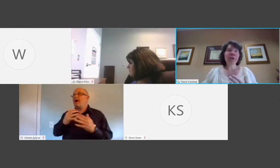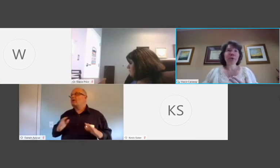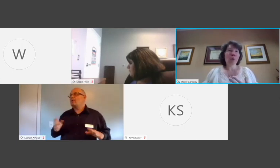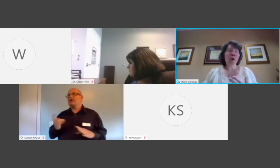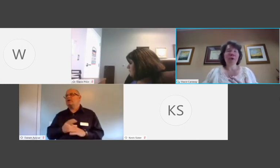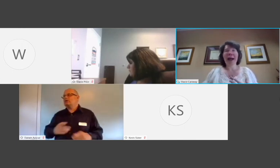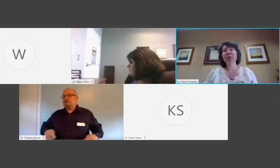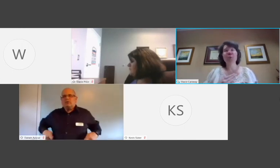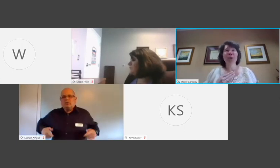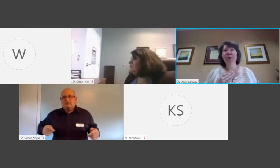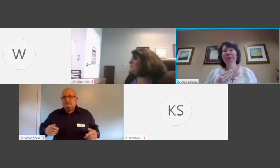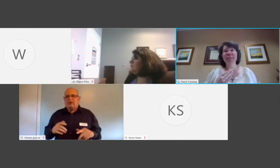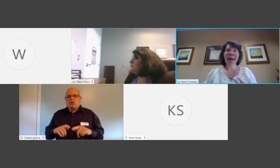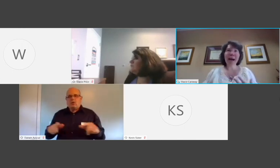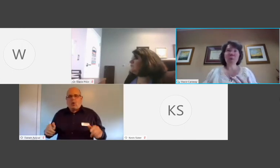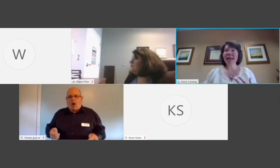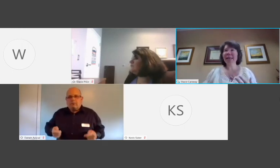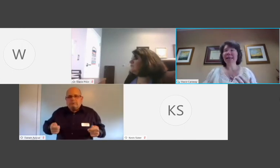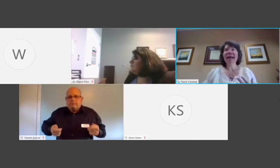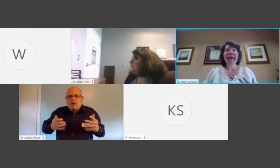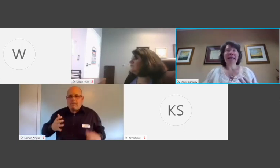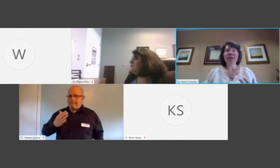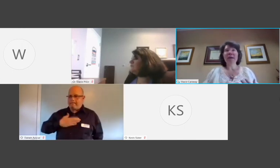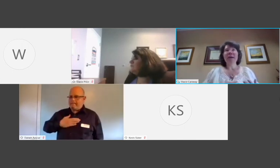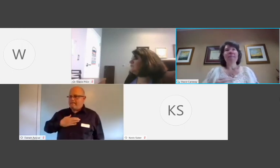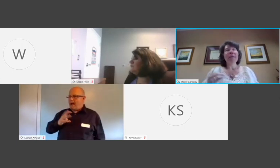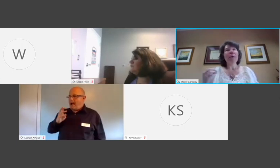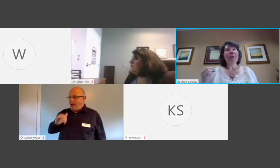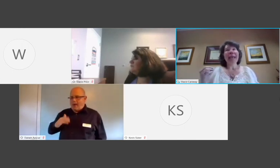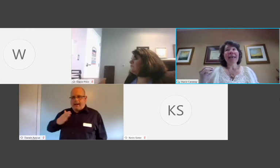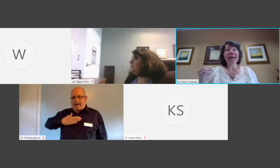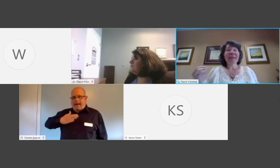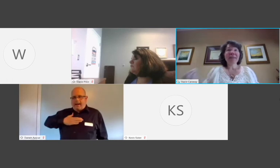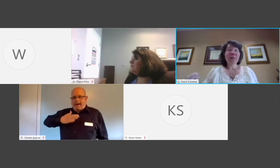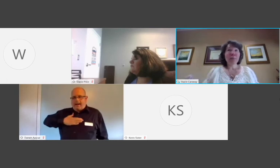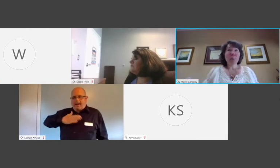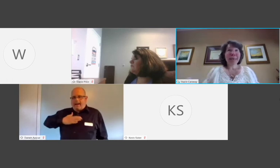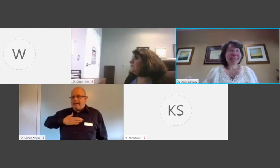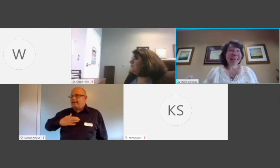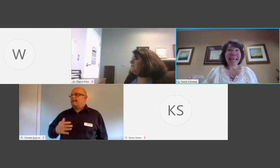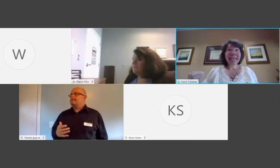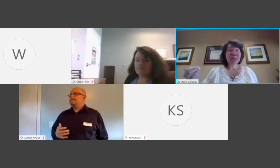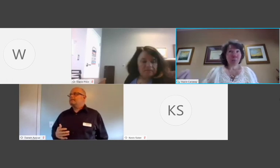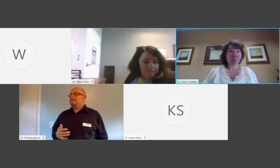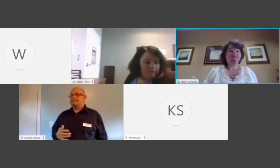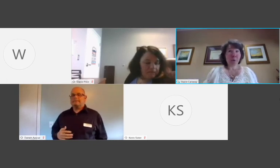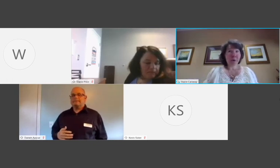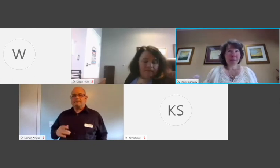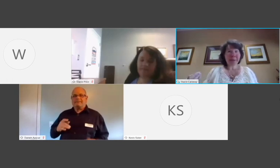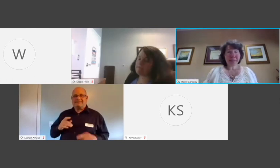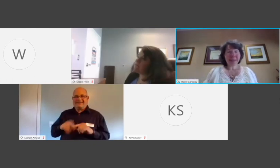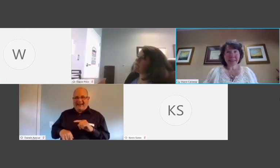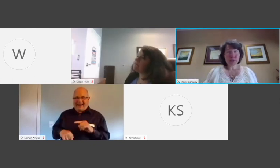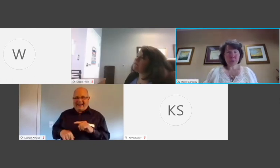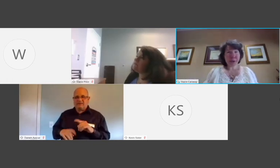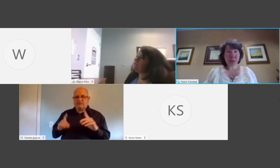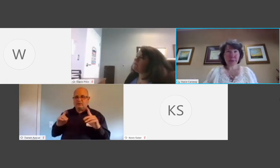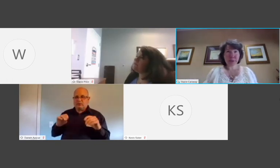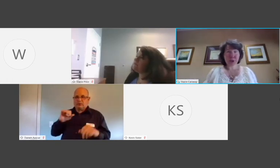want to use a walker, I want to do it my way and then if the employee can't do it "their